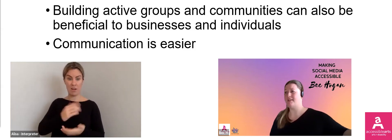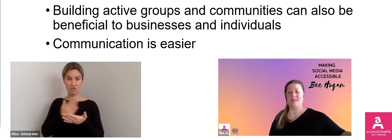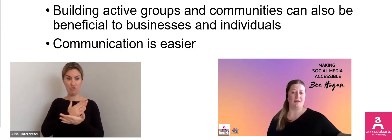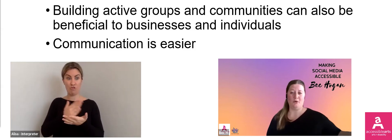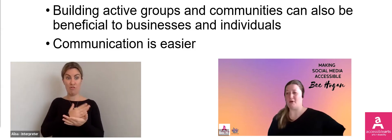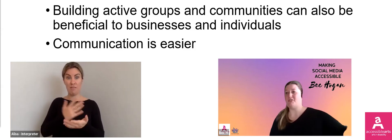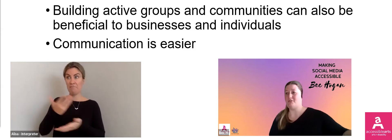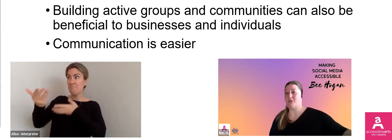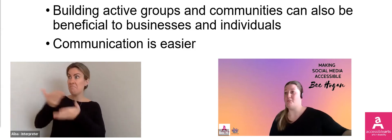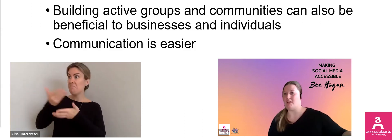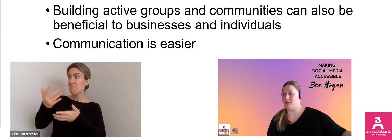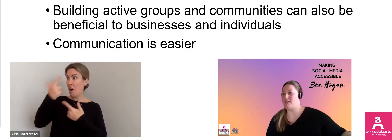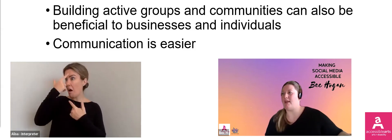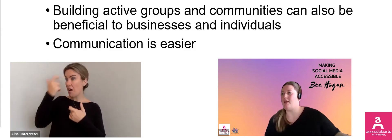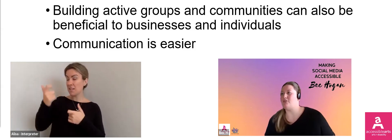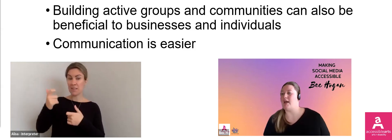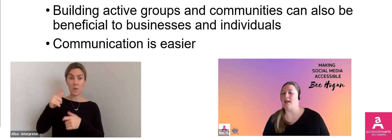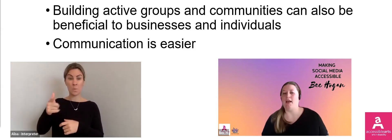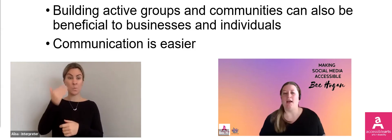We are good mates, we hang out and chat.